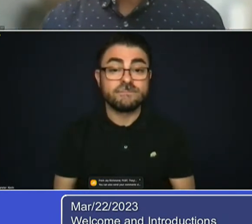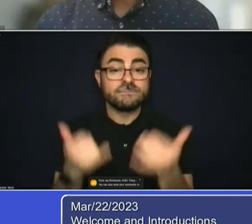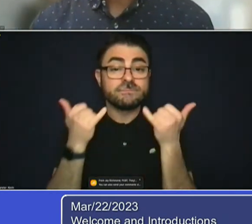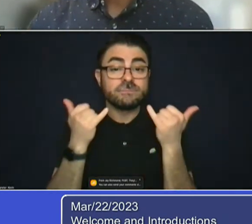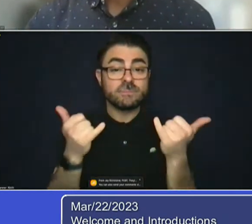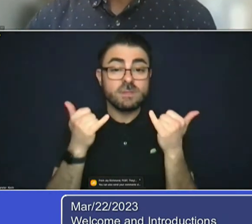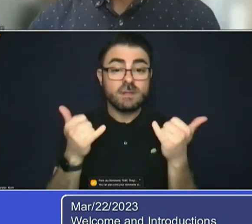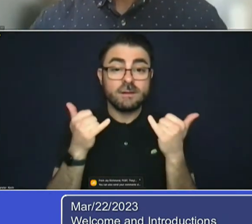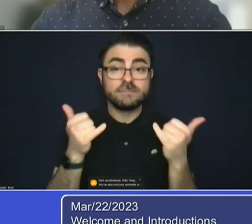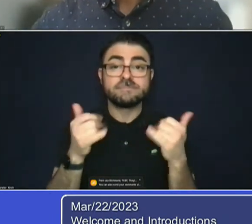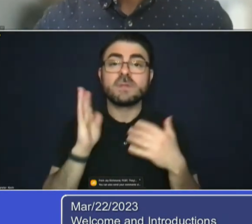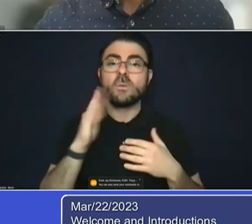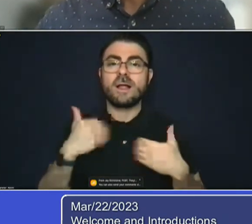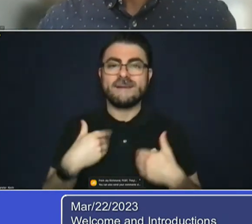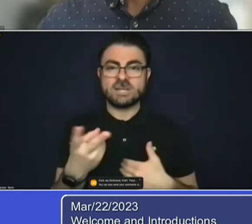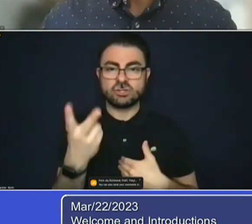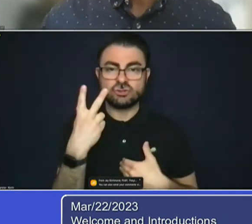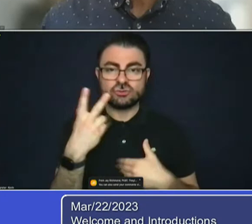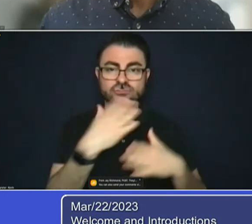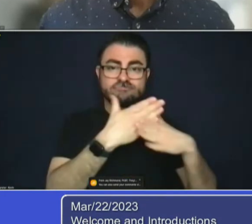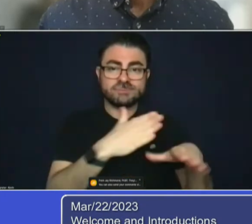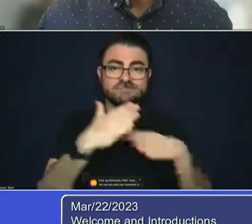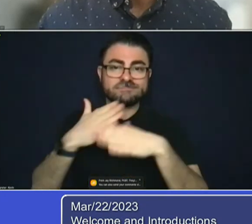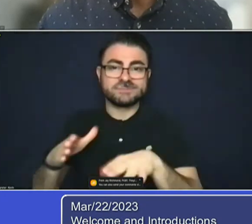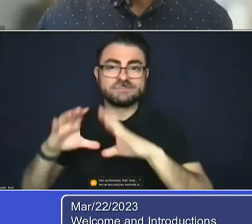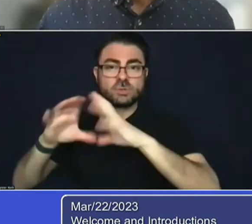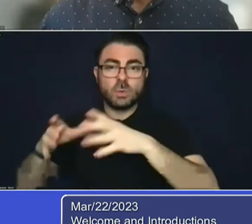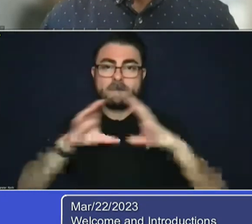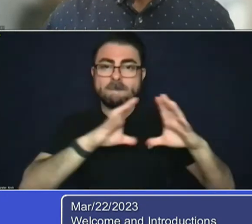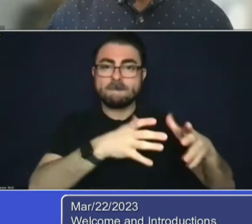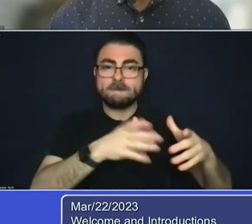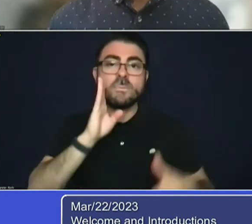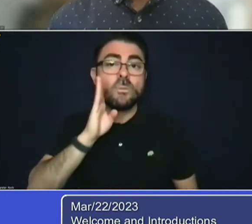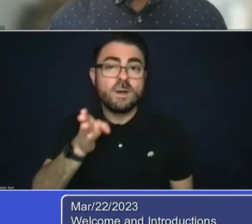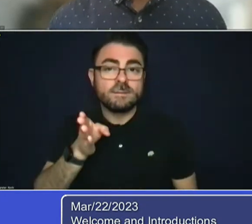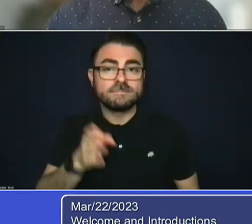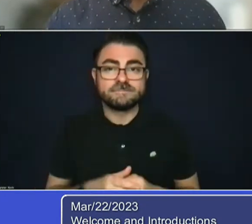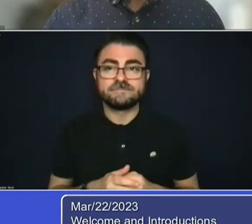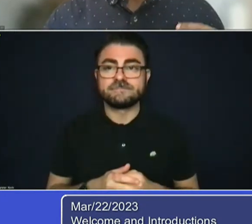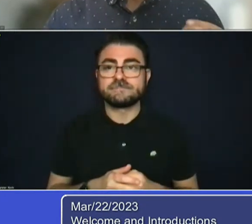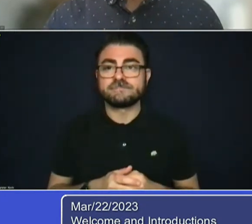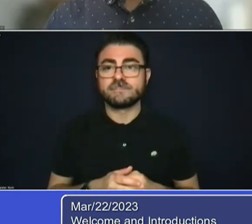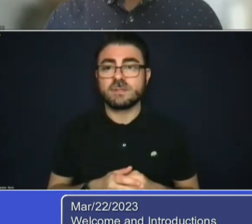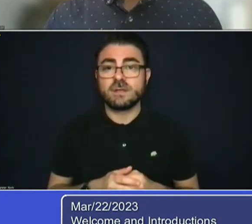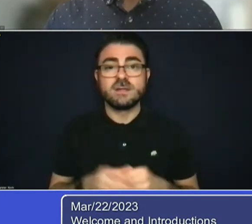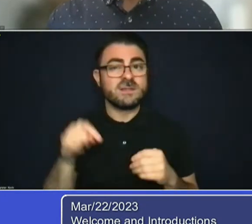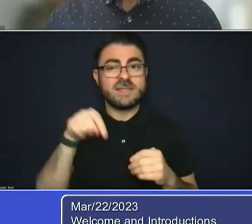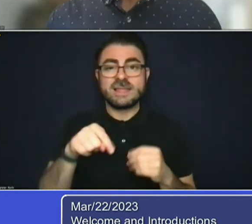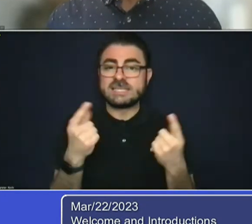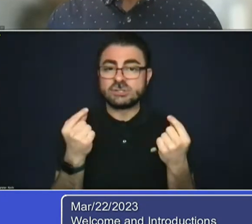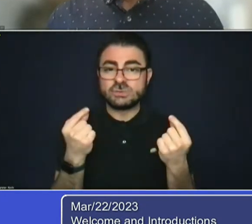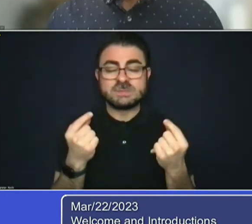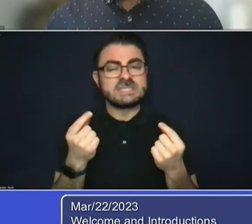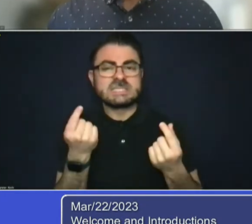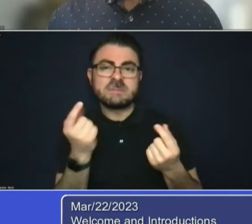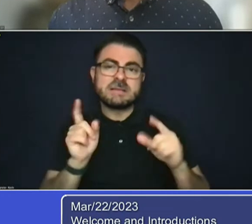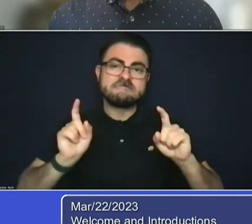NOW WE'RE GOING TO SEND FOLKS INTO TWO BREAKOUT GROUPS. I THINK I'VE TAKEN A LITTLE TOO